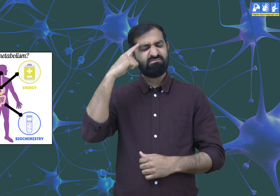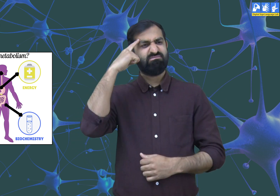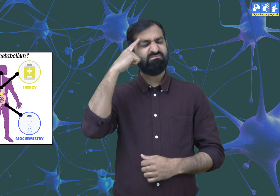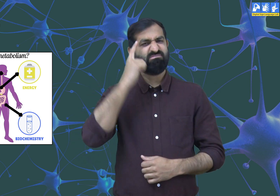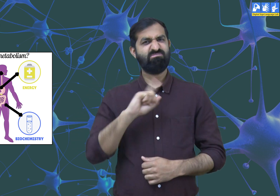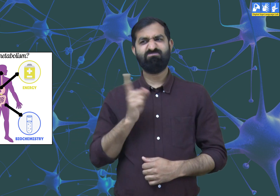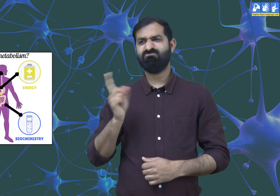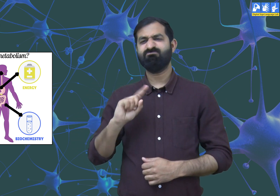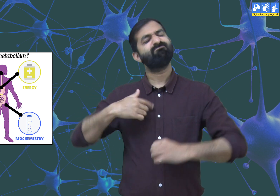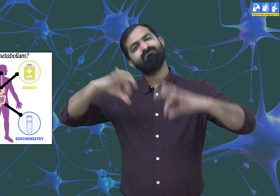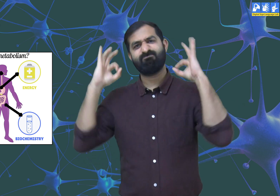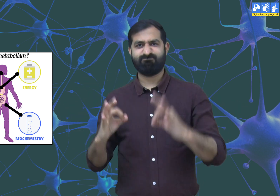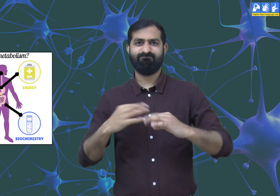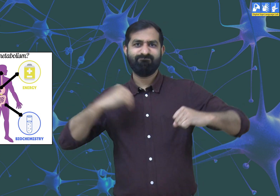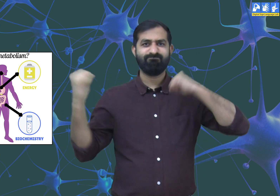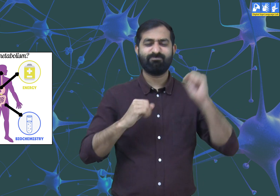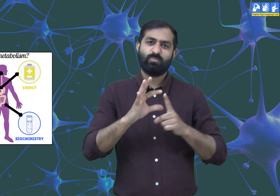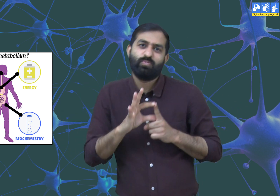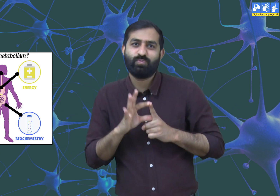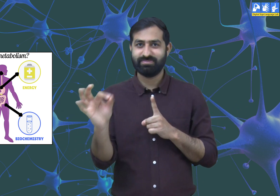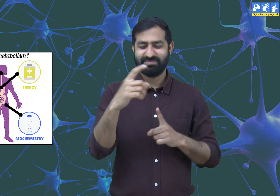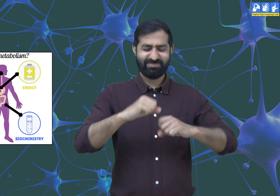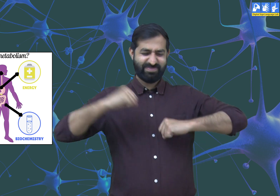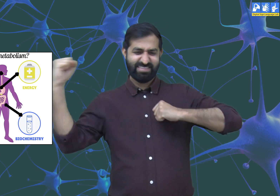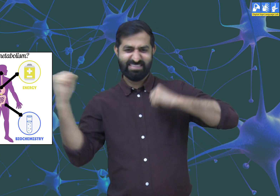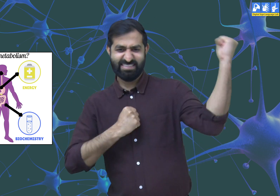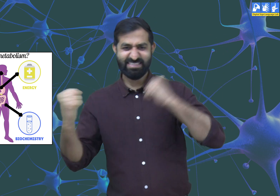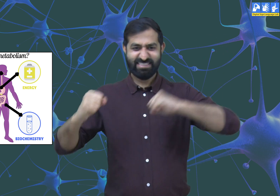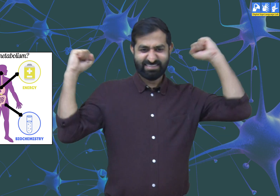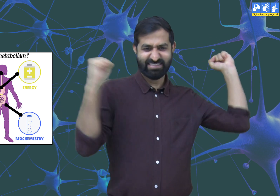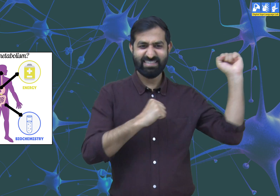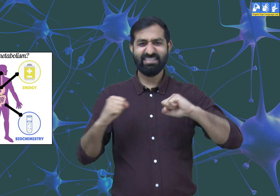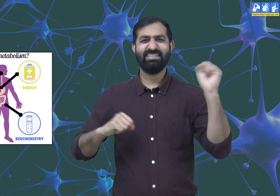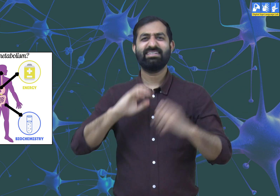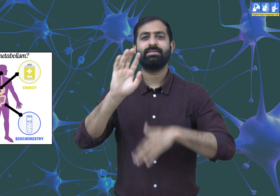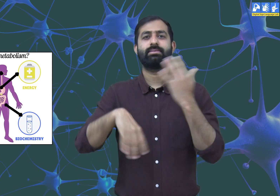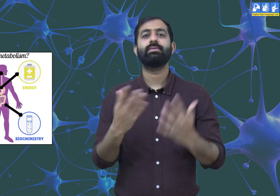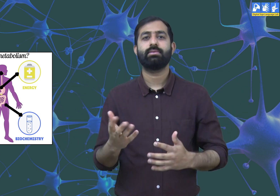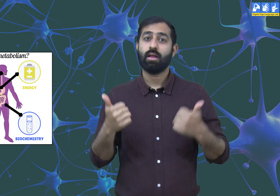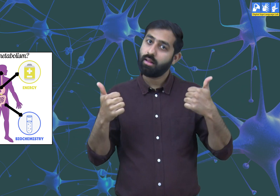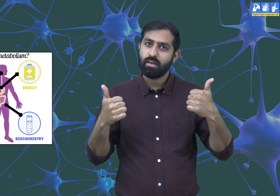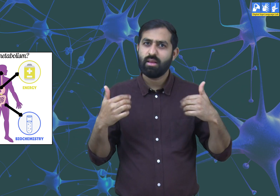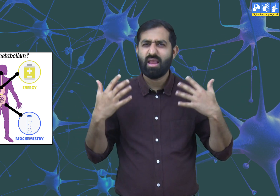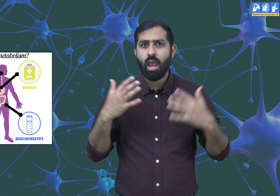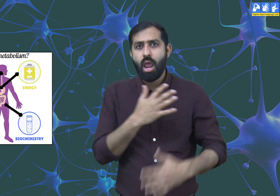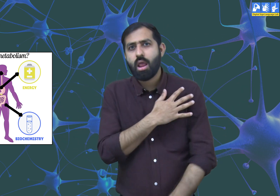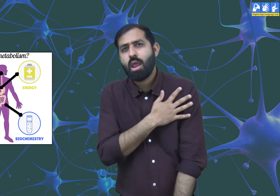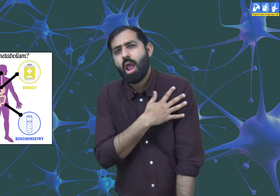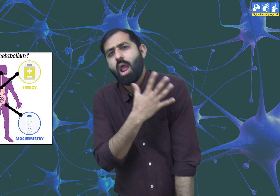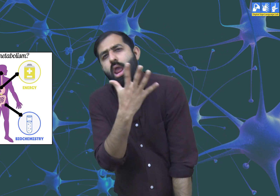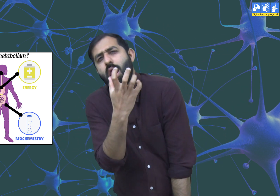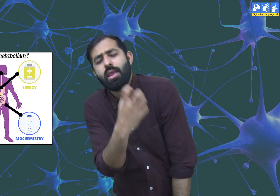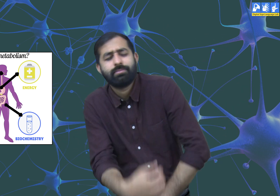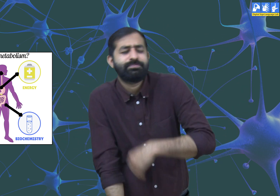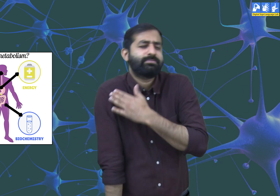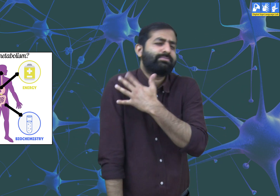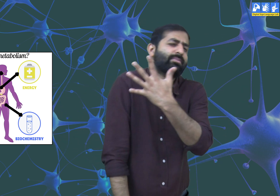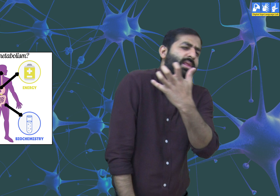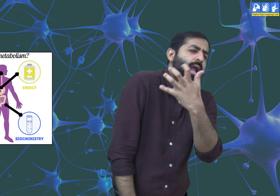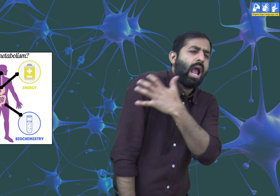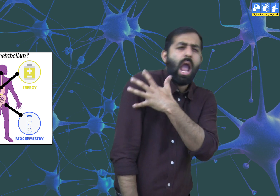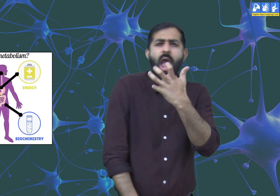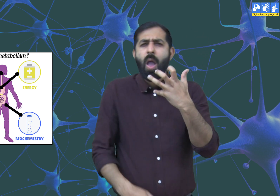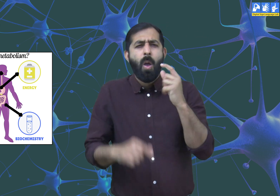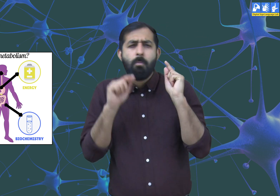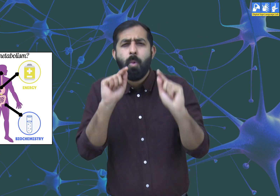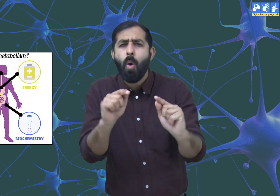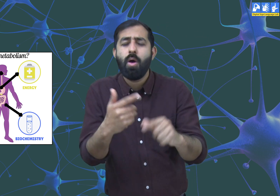and if they suddenly start working out then after an intense workout they feel soreness in the body